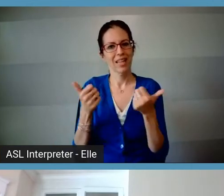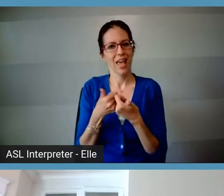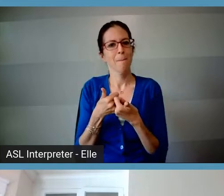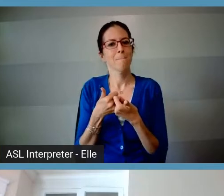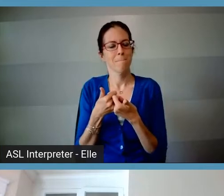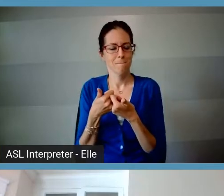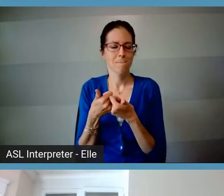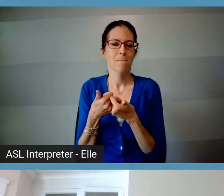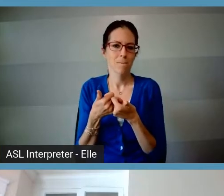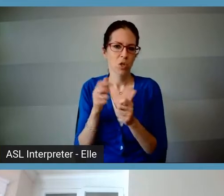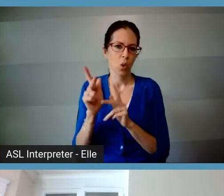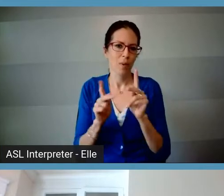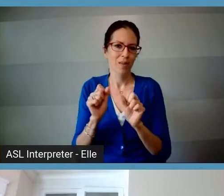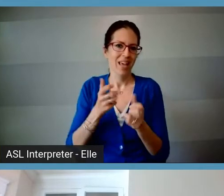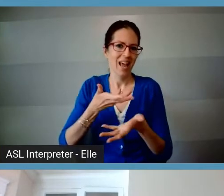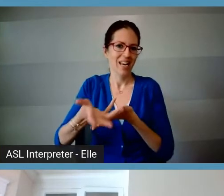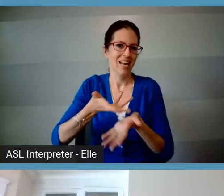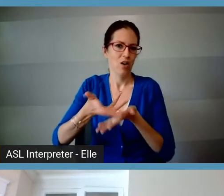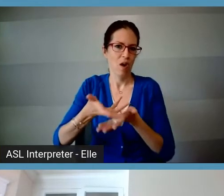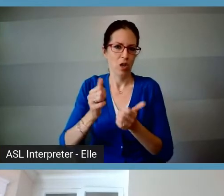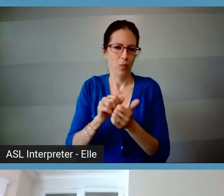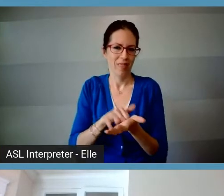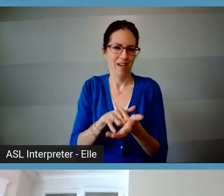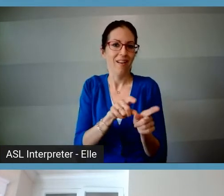with it as a game.